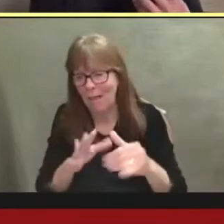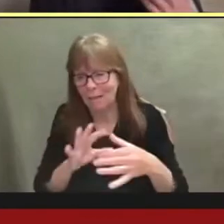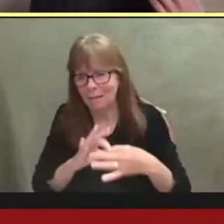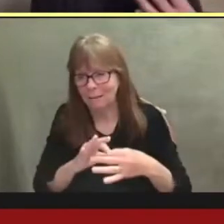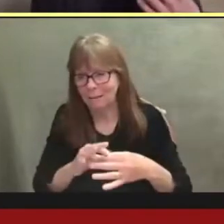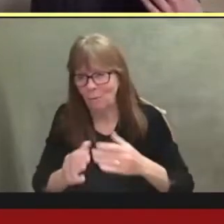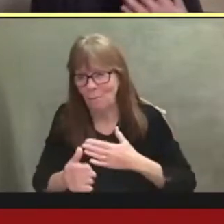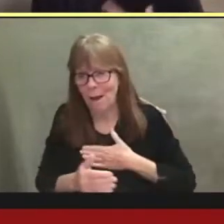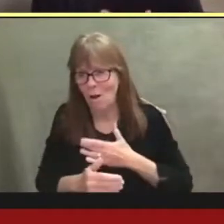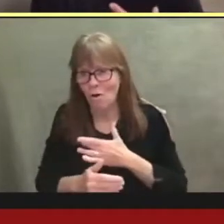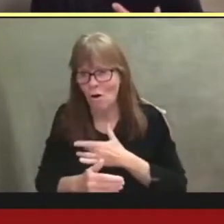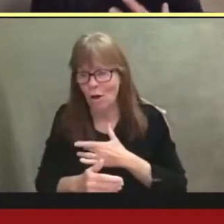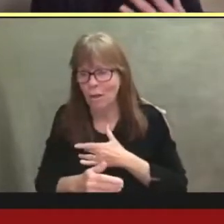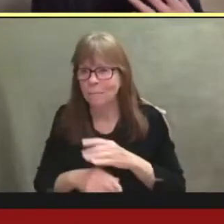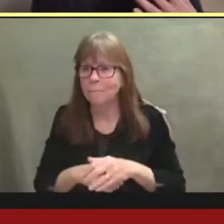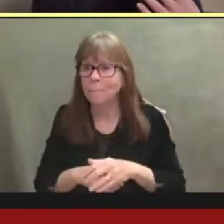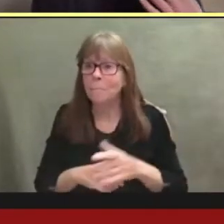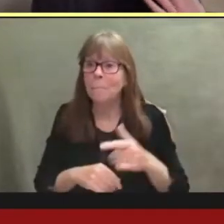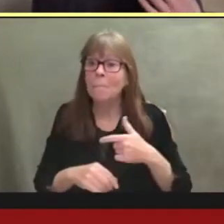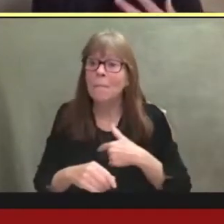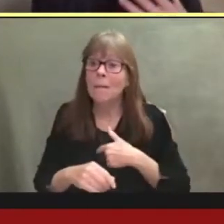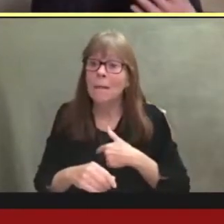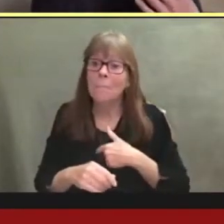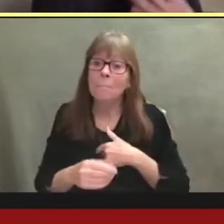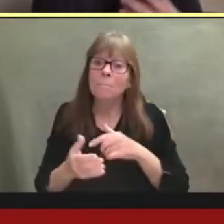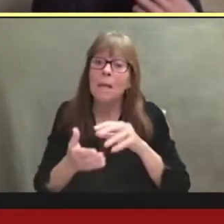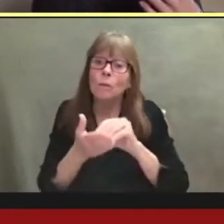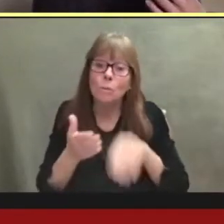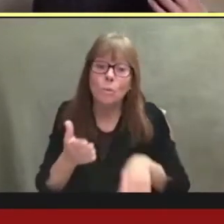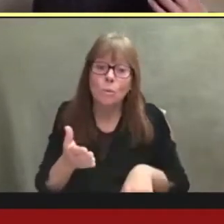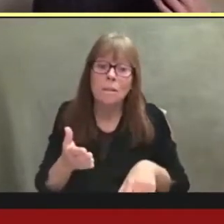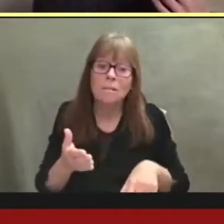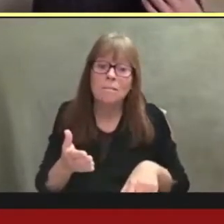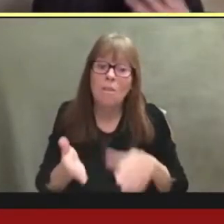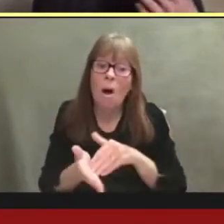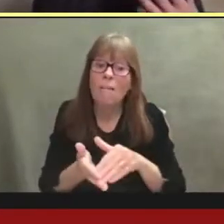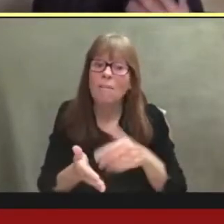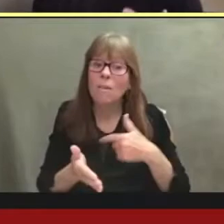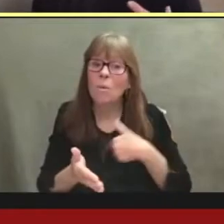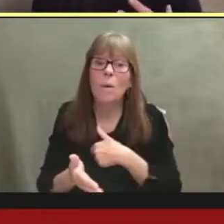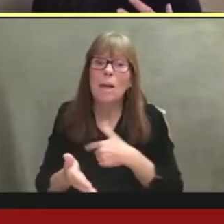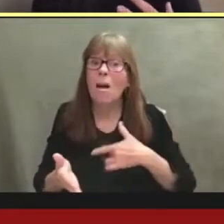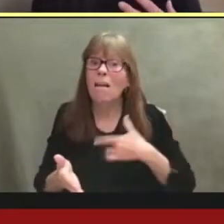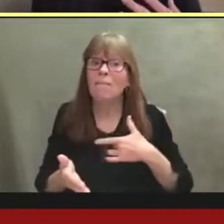I think as a student we are in an exceptionally powerless time of our lives.